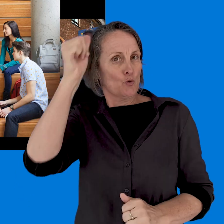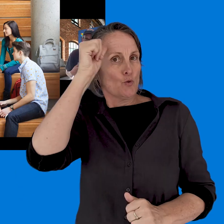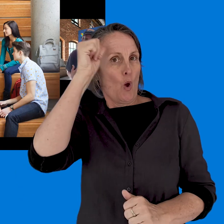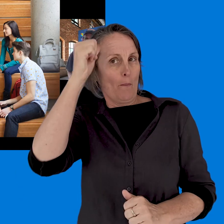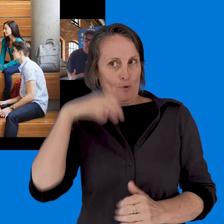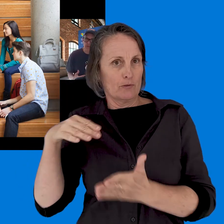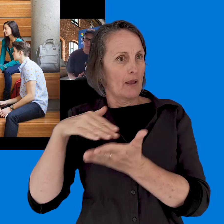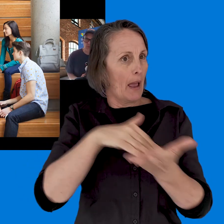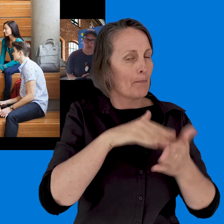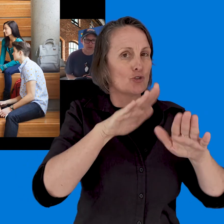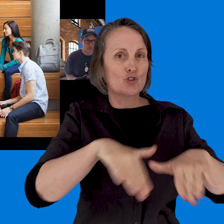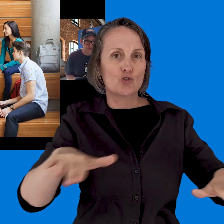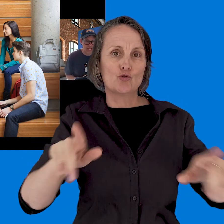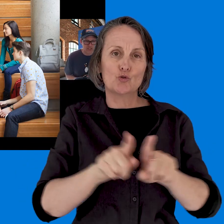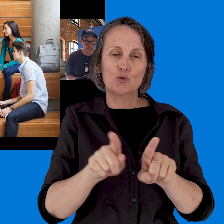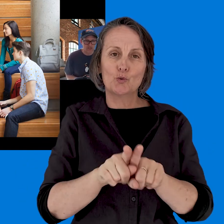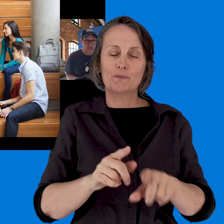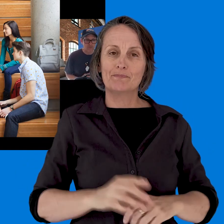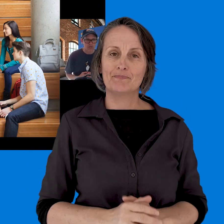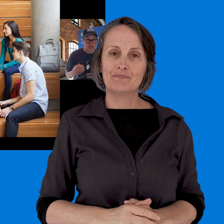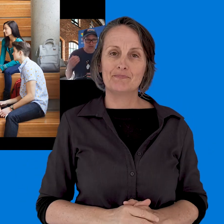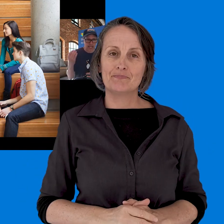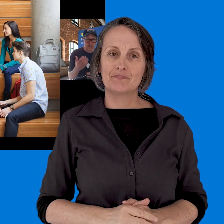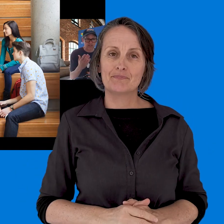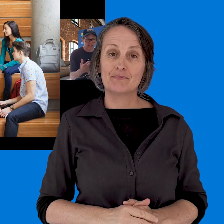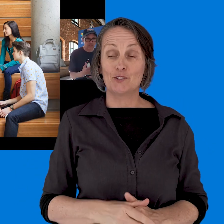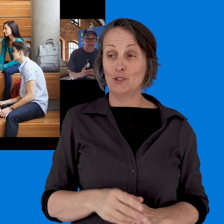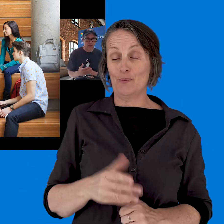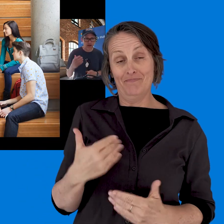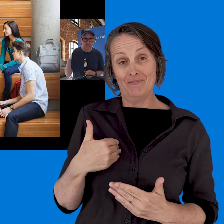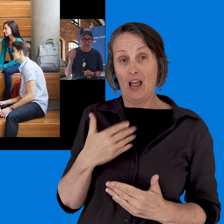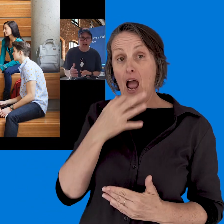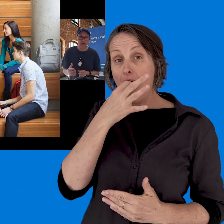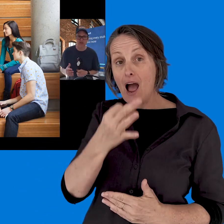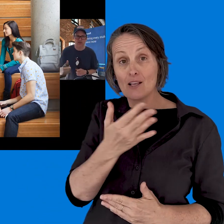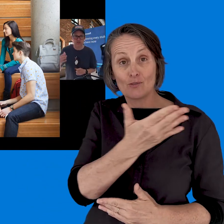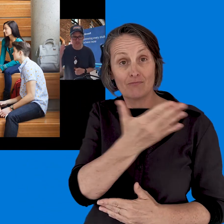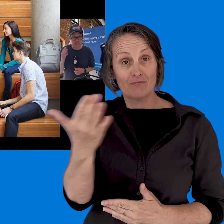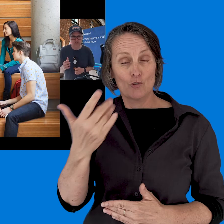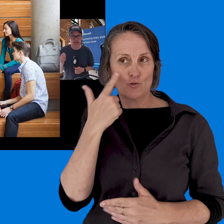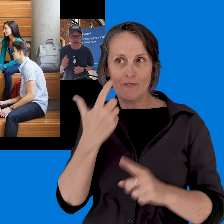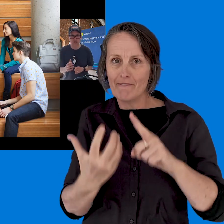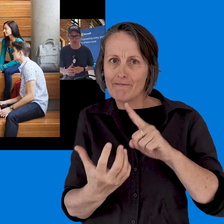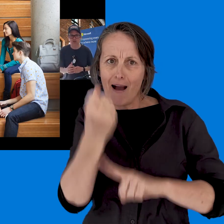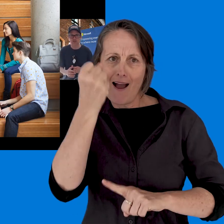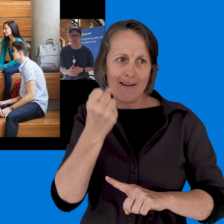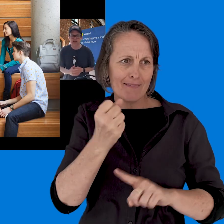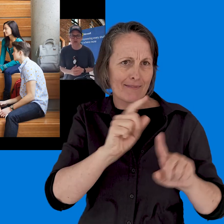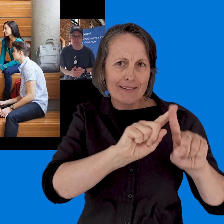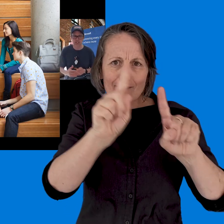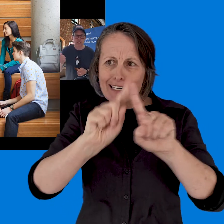that support people with challenges. So again, as it says, there I invite you to discover how to use this technology